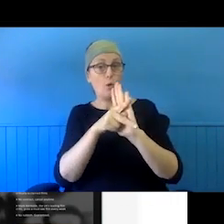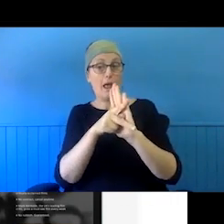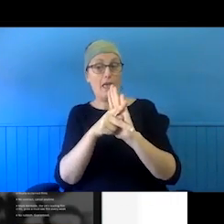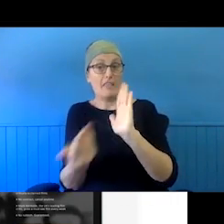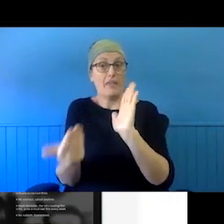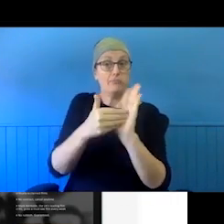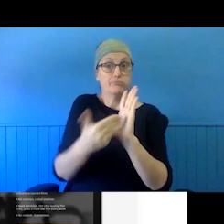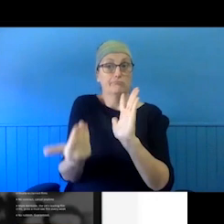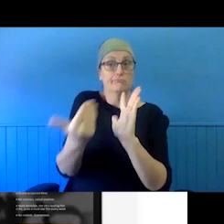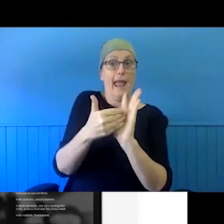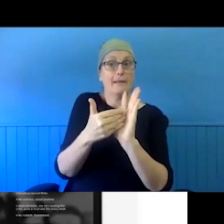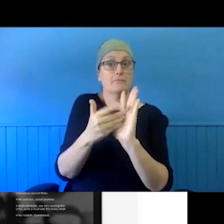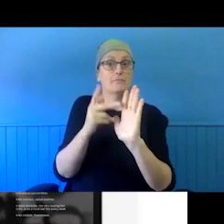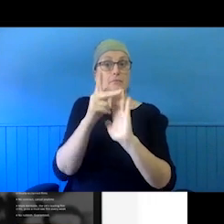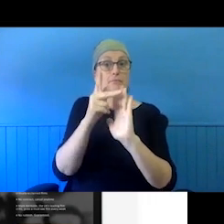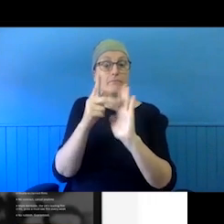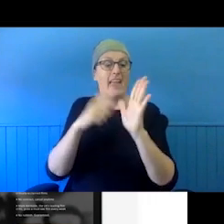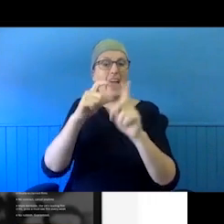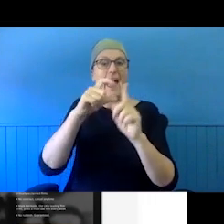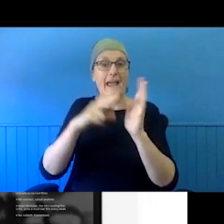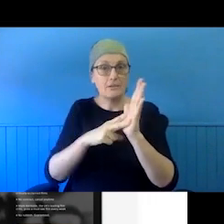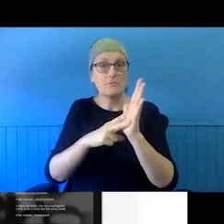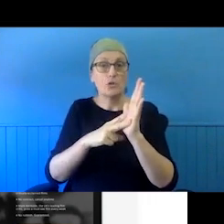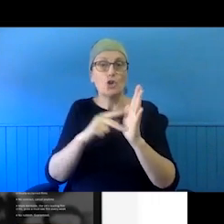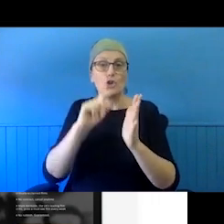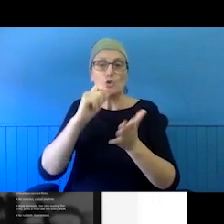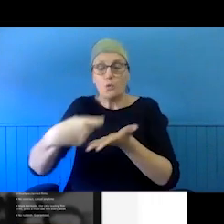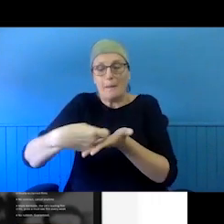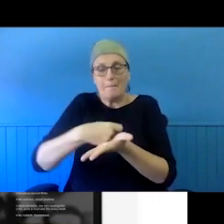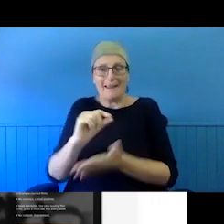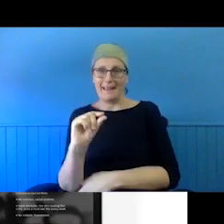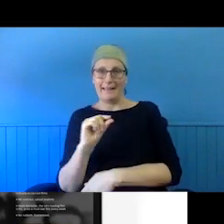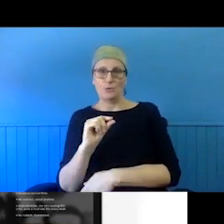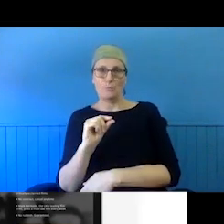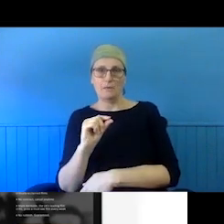advertiser that's prepared to pay more, you can actually make money